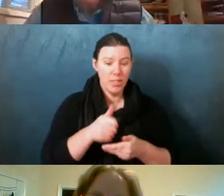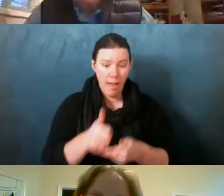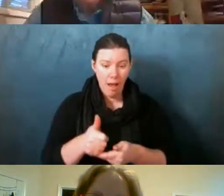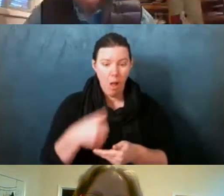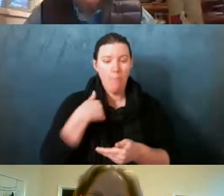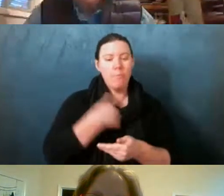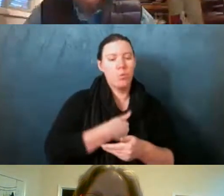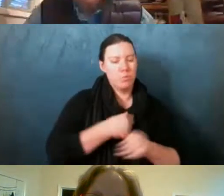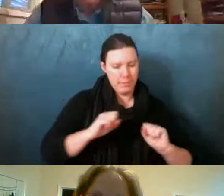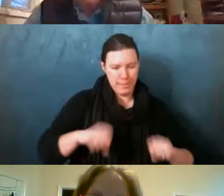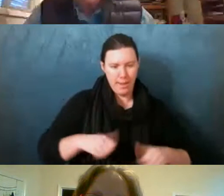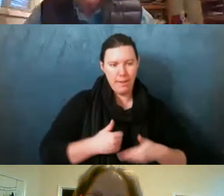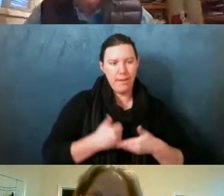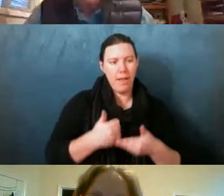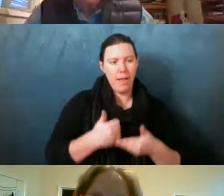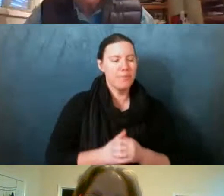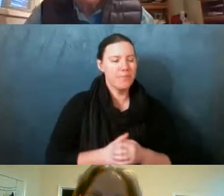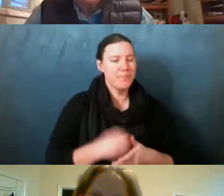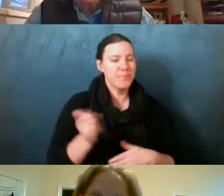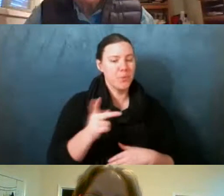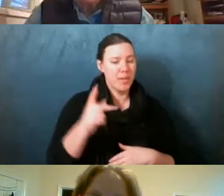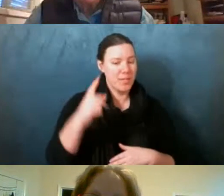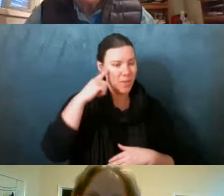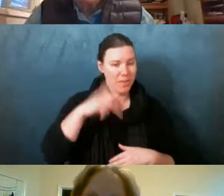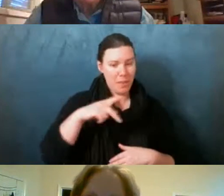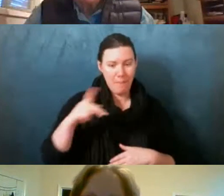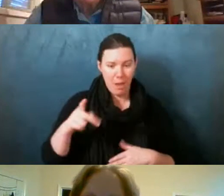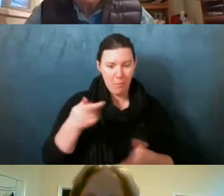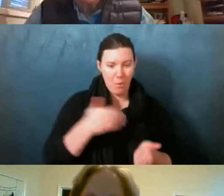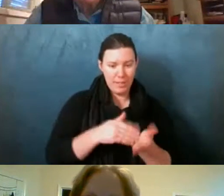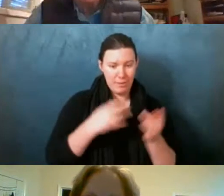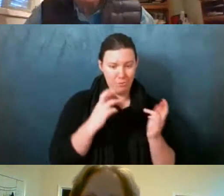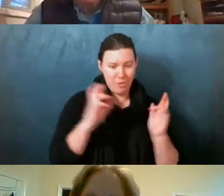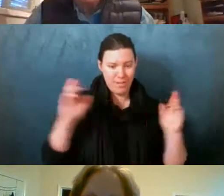And so I think the PowerPoint, I'm ready for that, Dan, and then I will put the links in the survey.